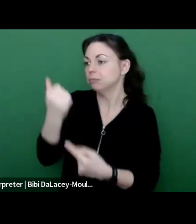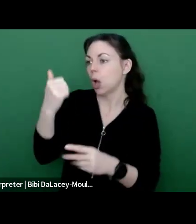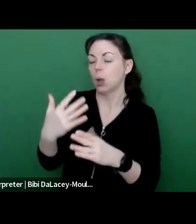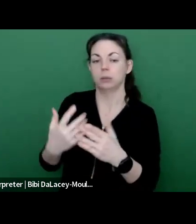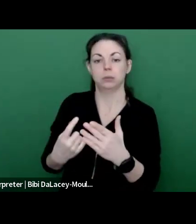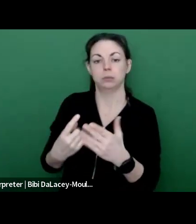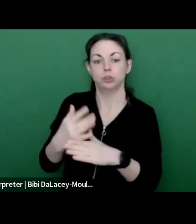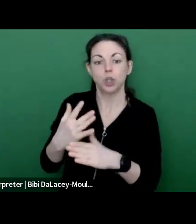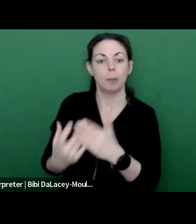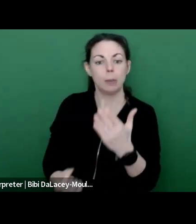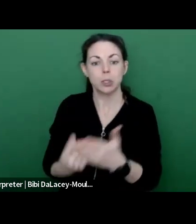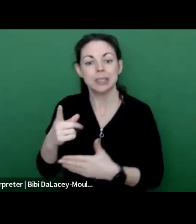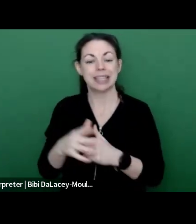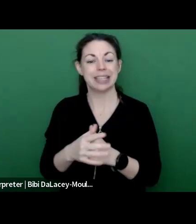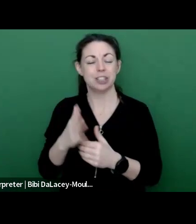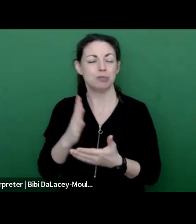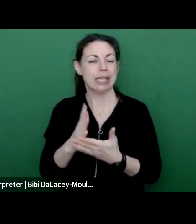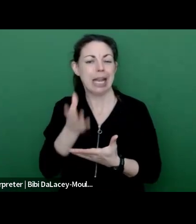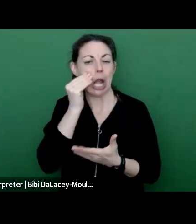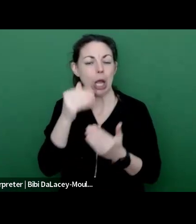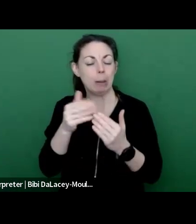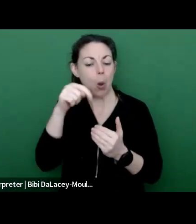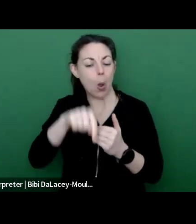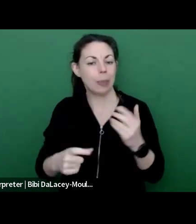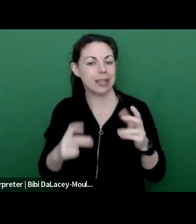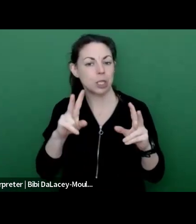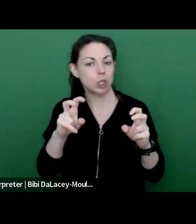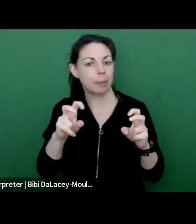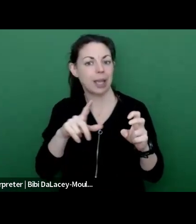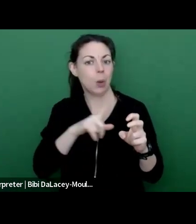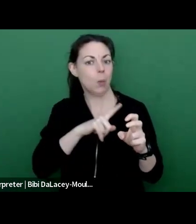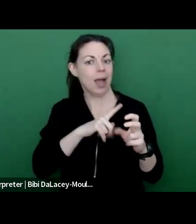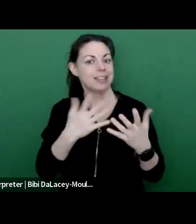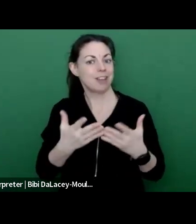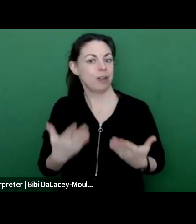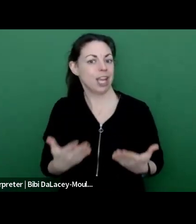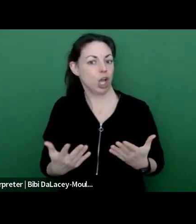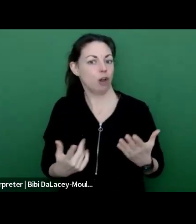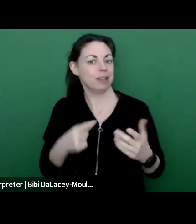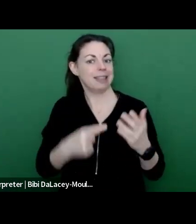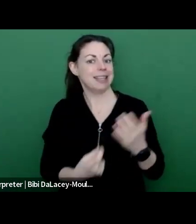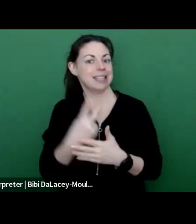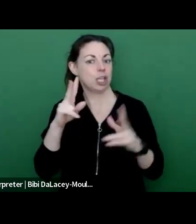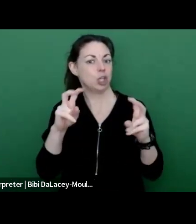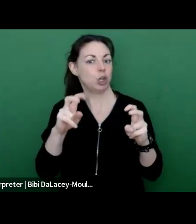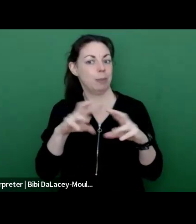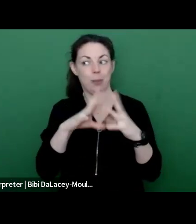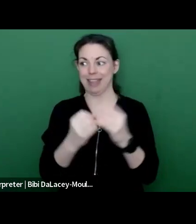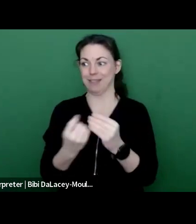about this topic which is obviously quite a topical topic at the moment with everything going on in the world.